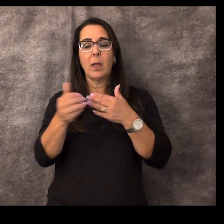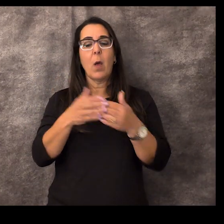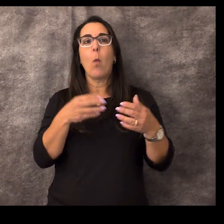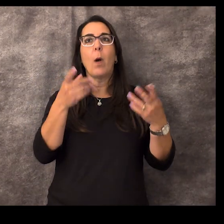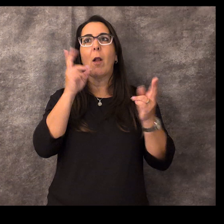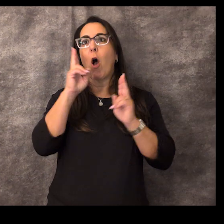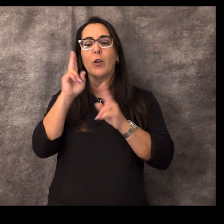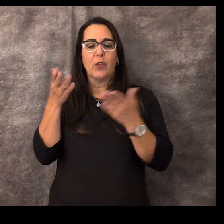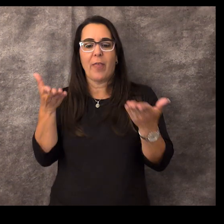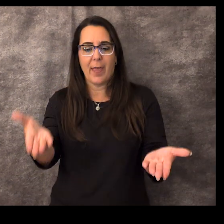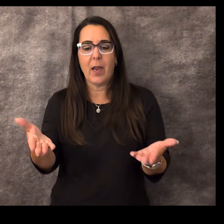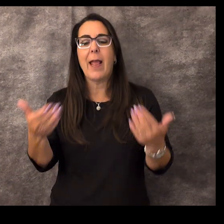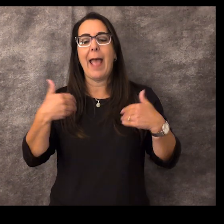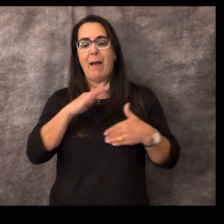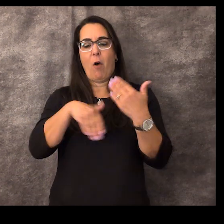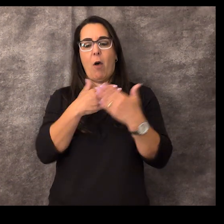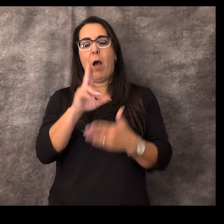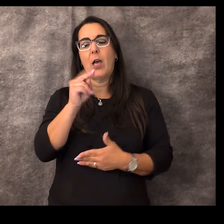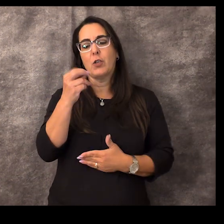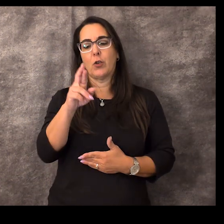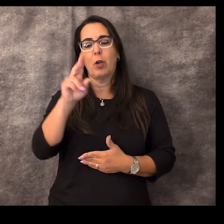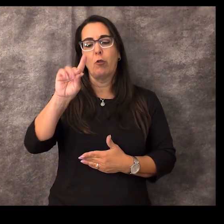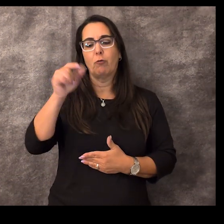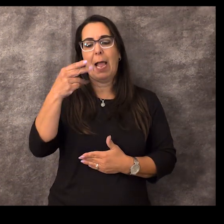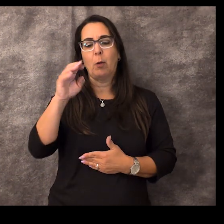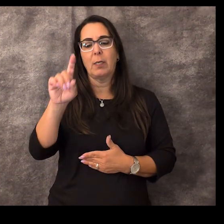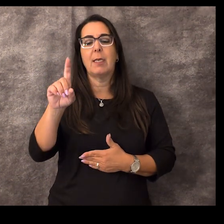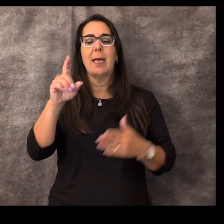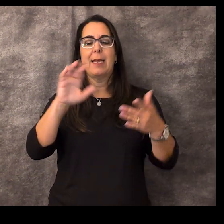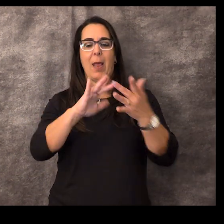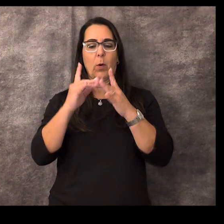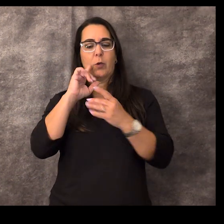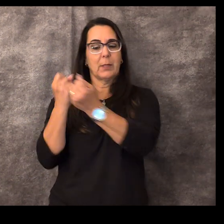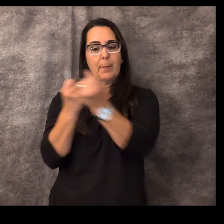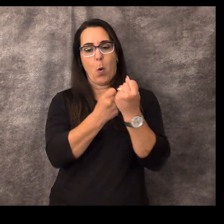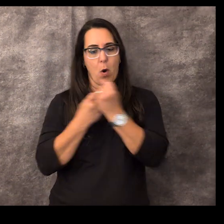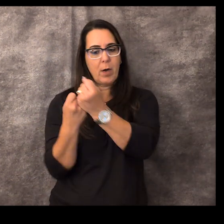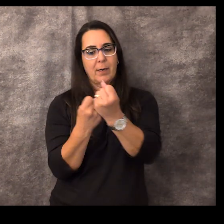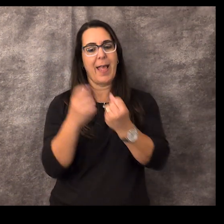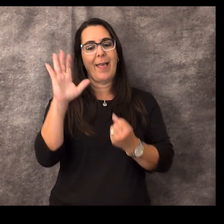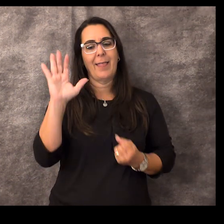have that underground network to support their collective wellness. And that's my, that's where I'm situated in.